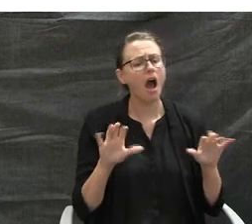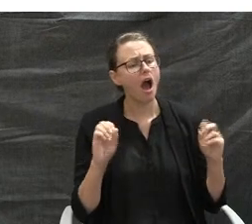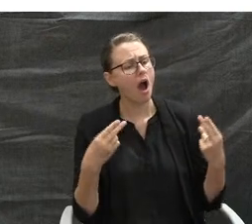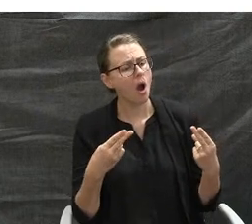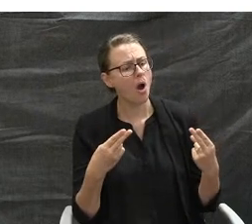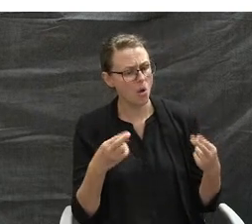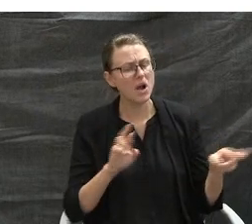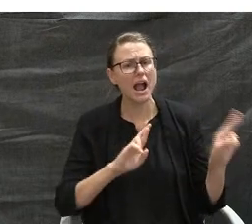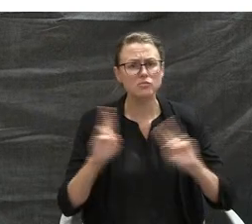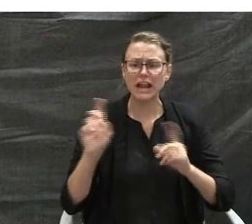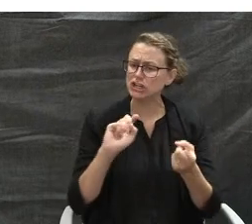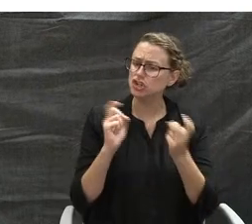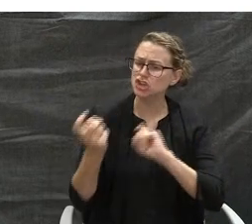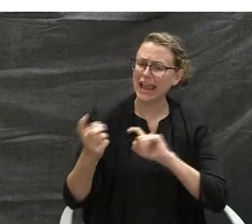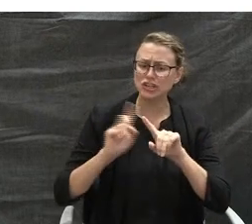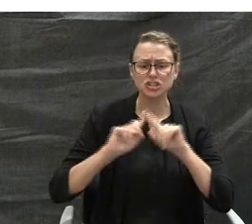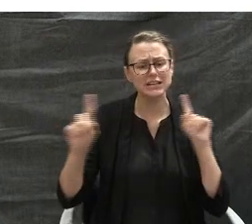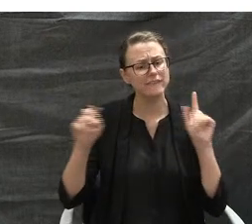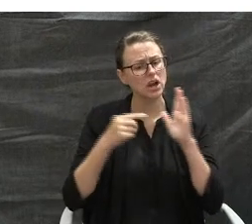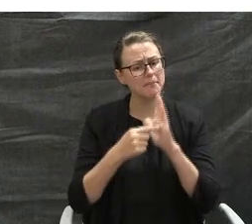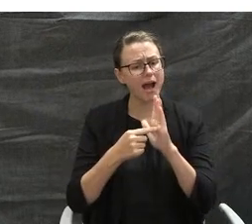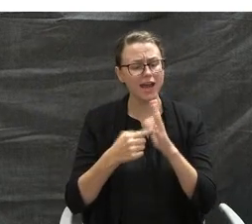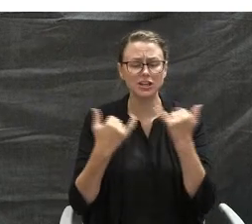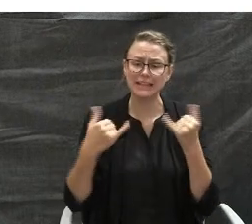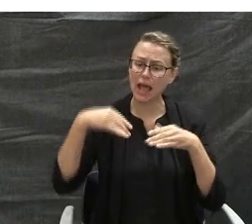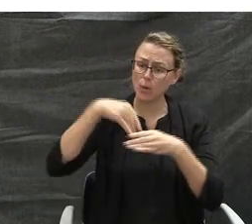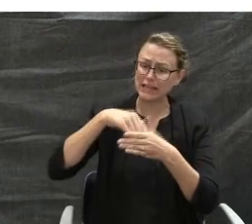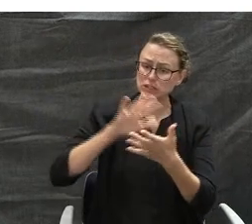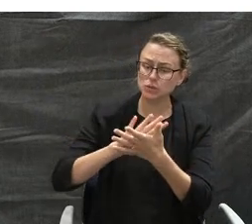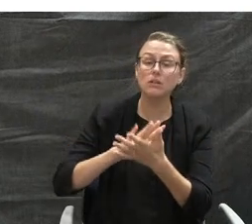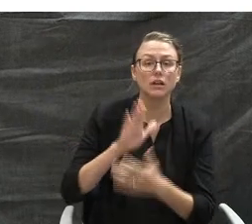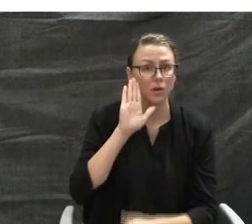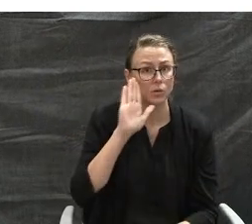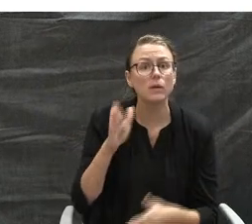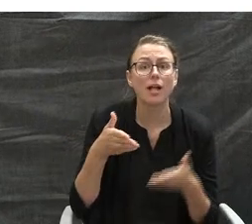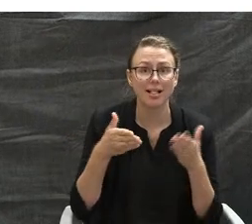school model. We will allow that each quarter, so they can't just